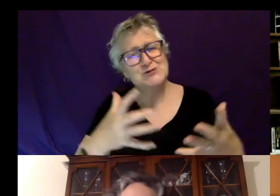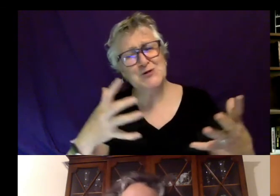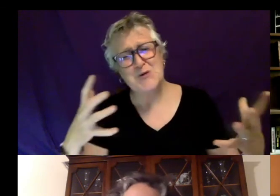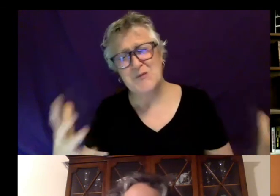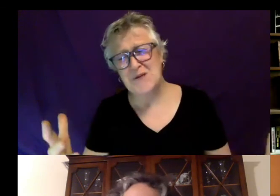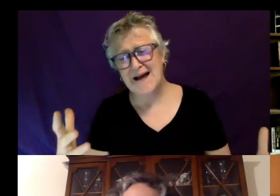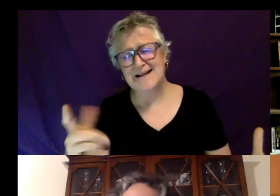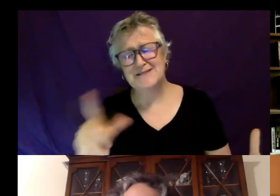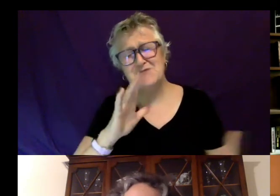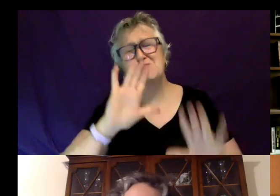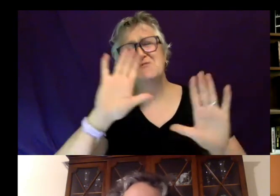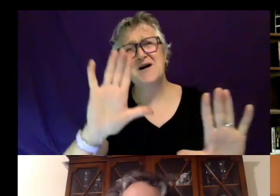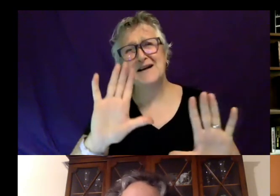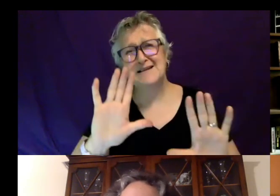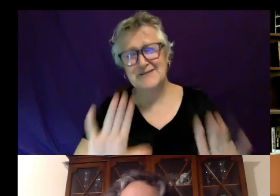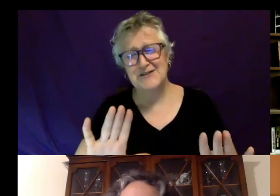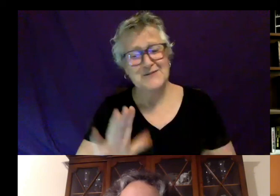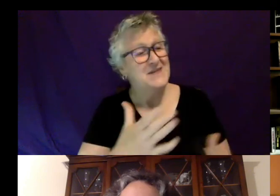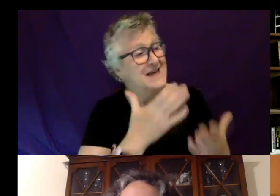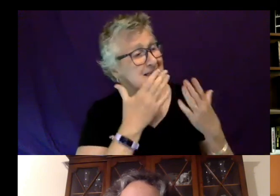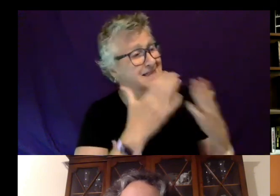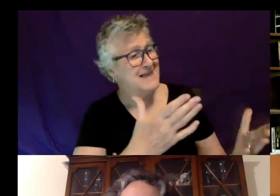Thank you, Diane, Tom and Mary. Thank you!